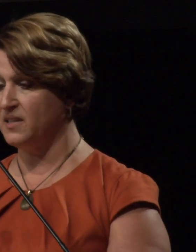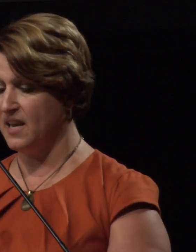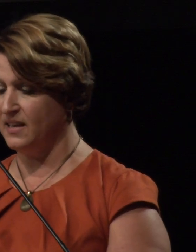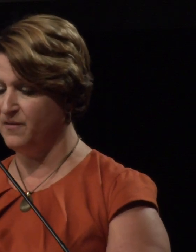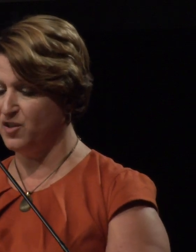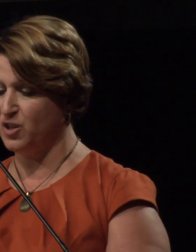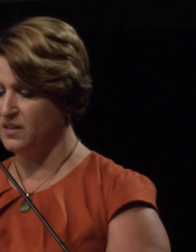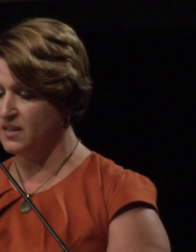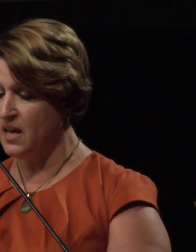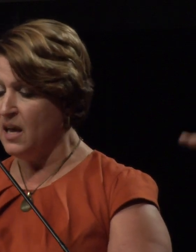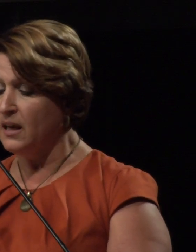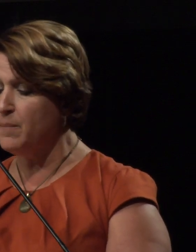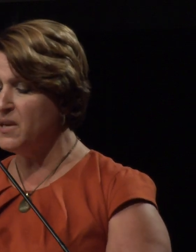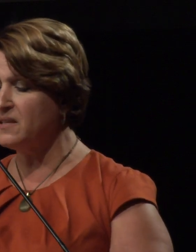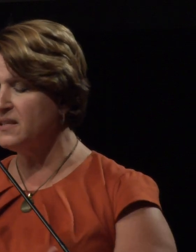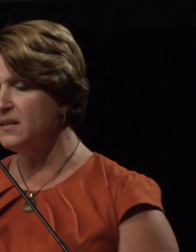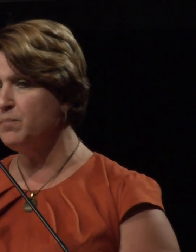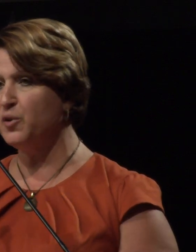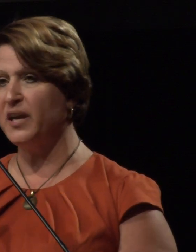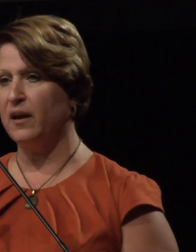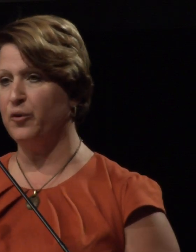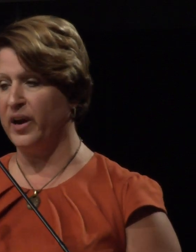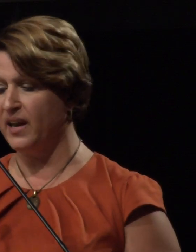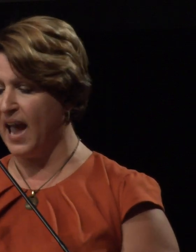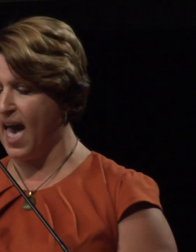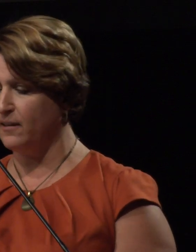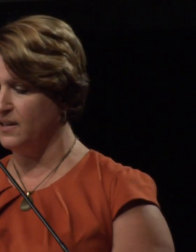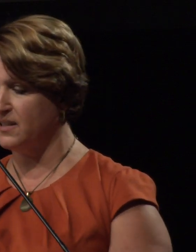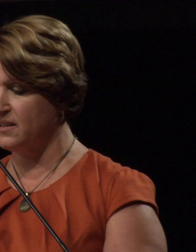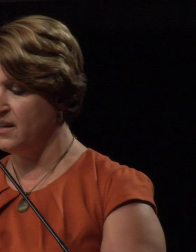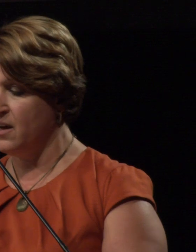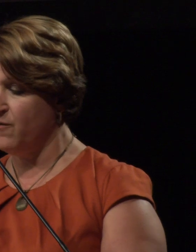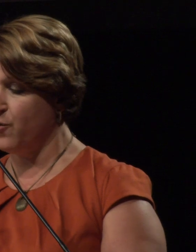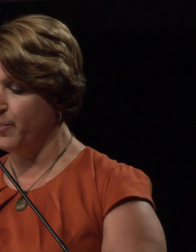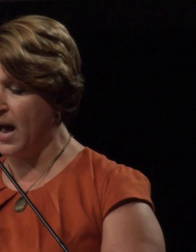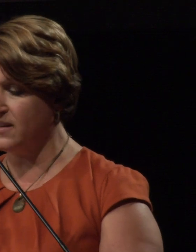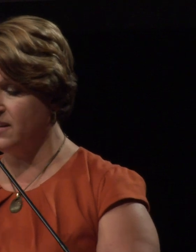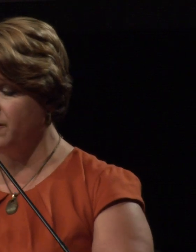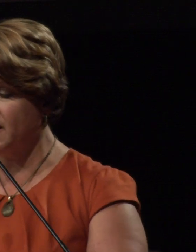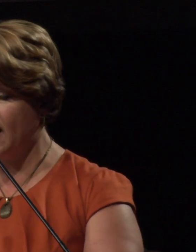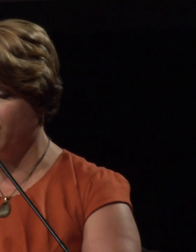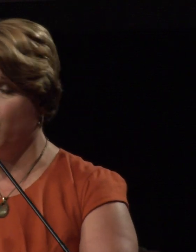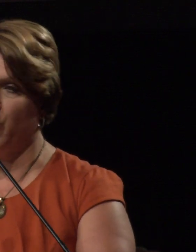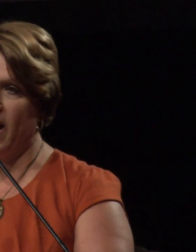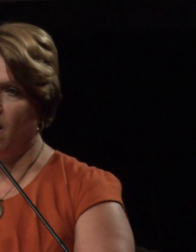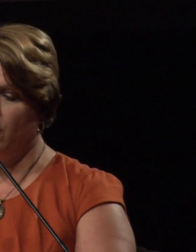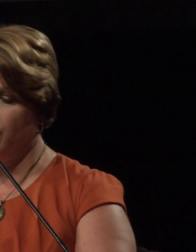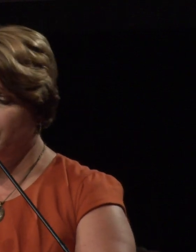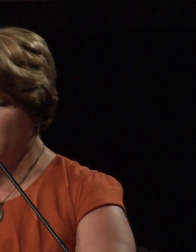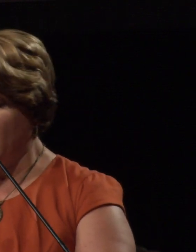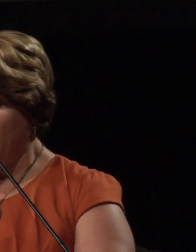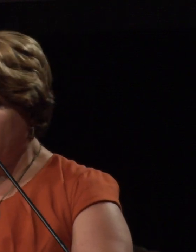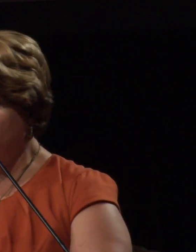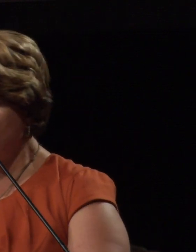DEPARTMENTS AND DIVISIONS CAN BE A SIMPLE YET GREAT CATALYST FOR POSITIVE STAFF MORALE.